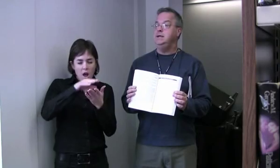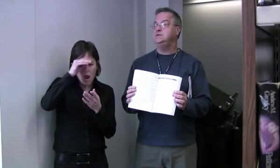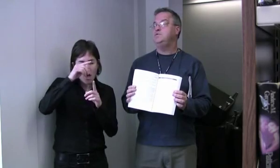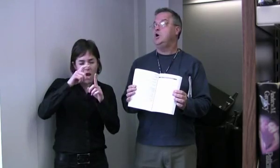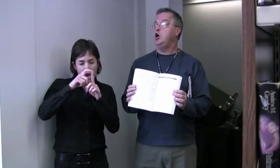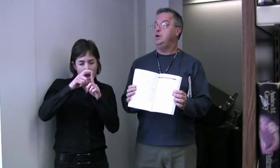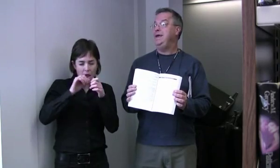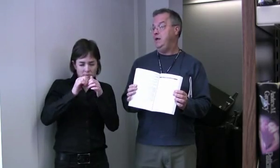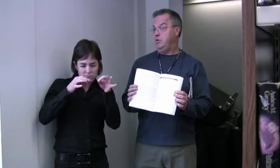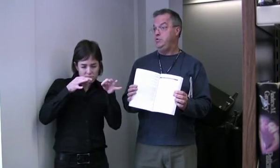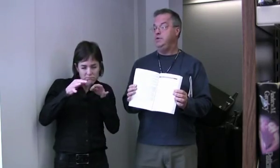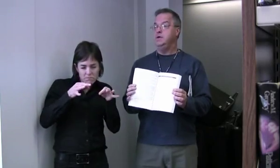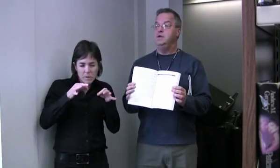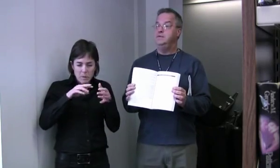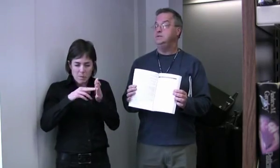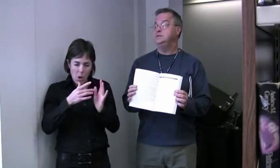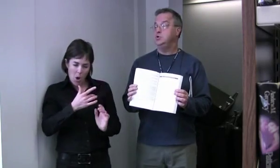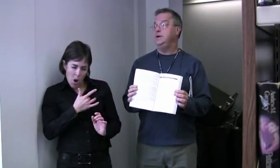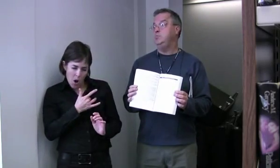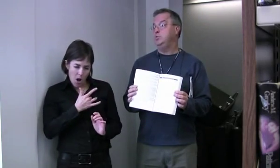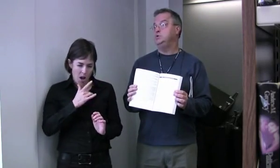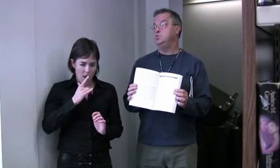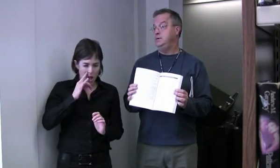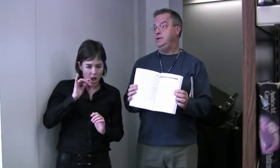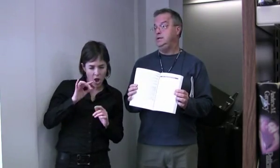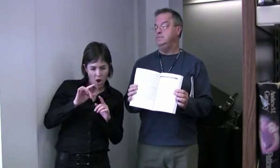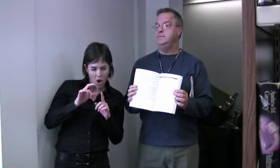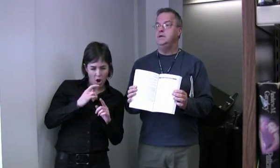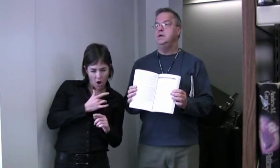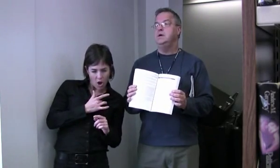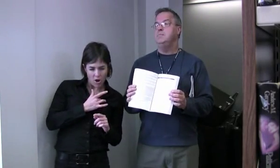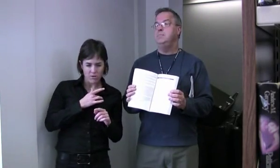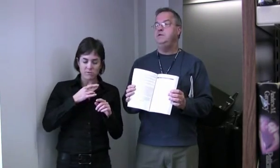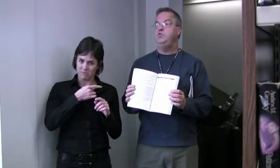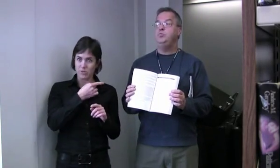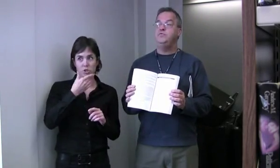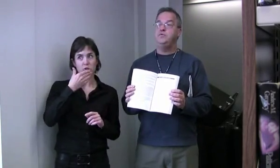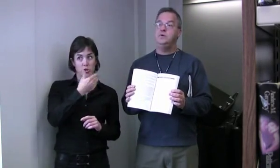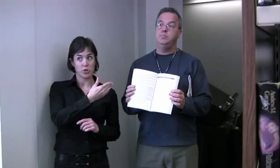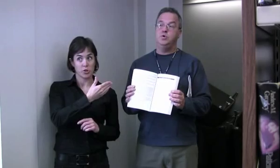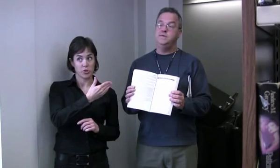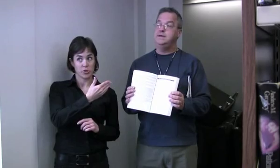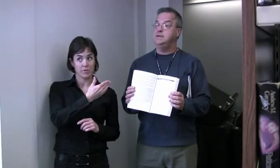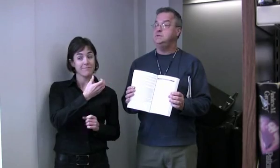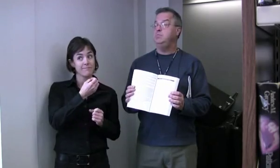If you are interested in learning words about the heart or techniques